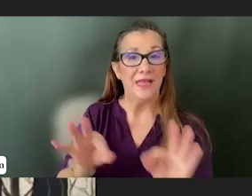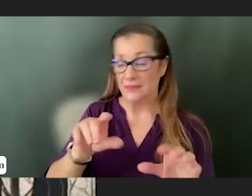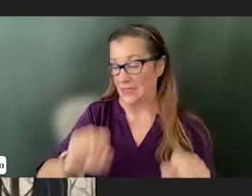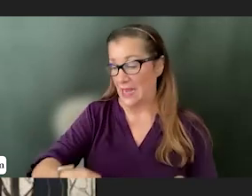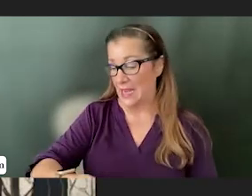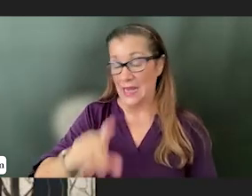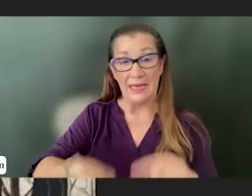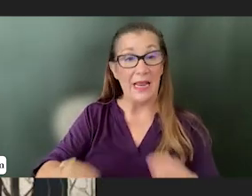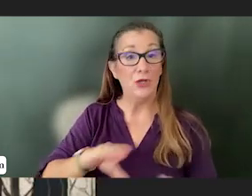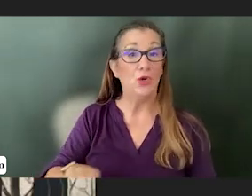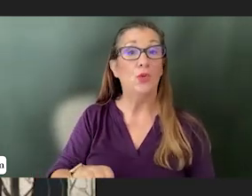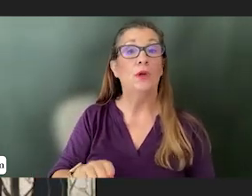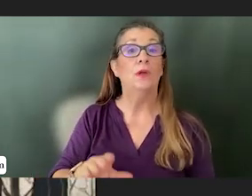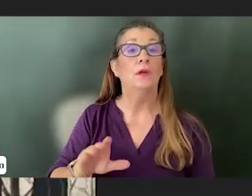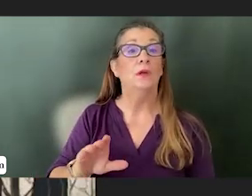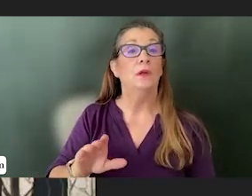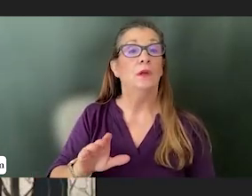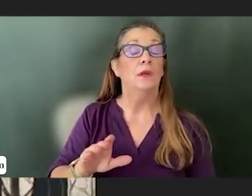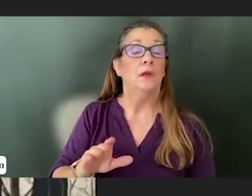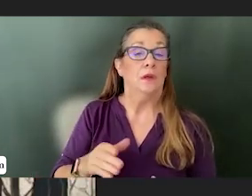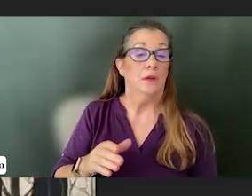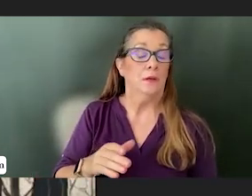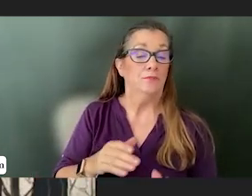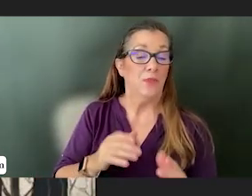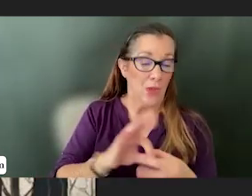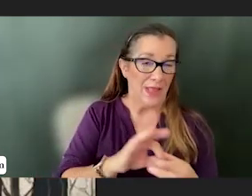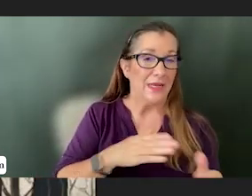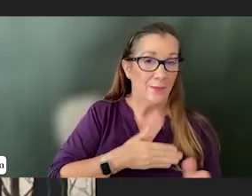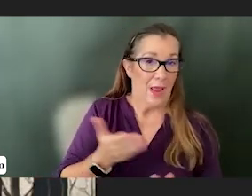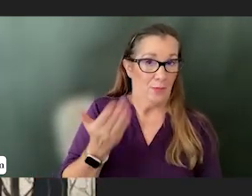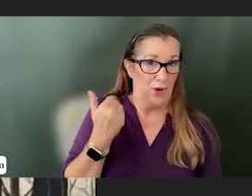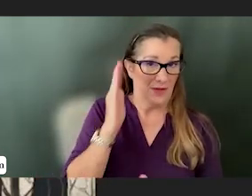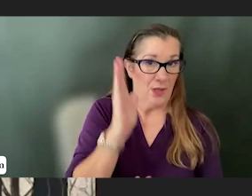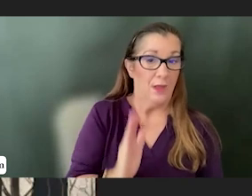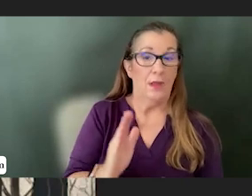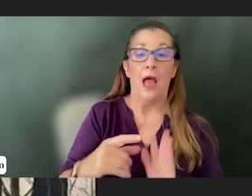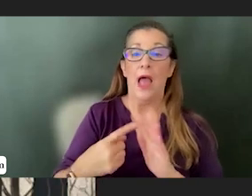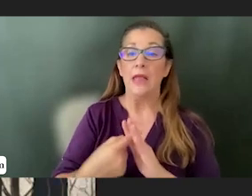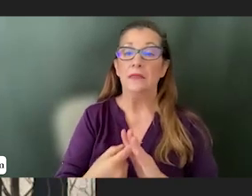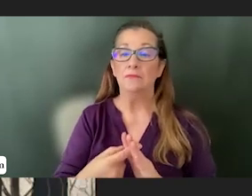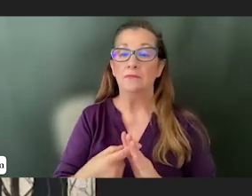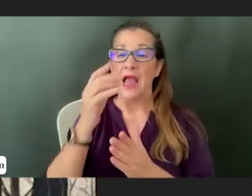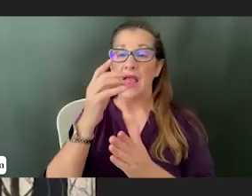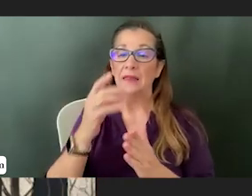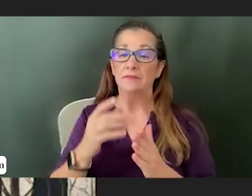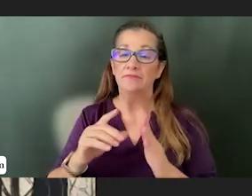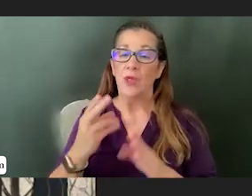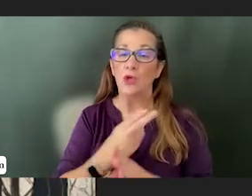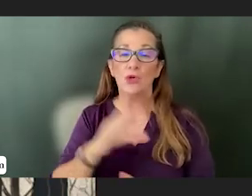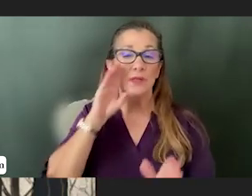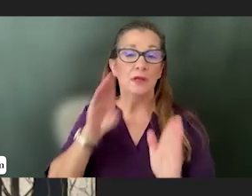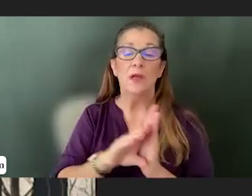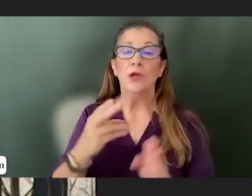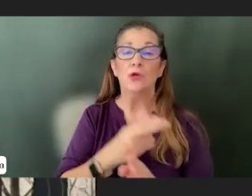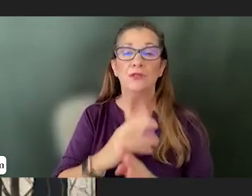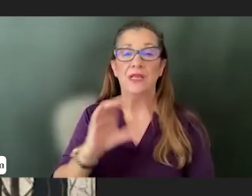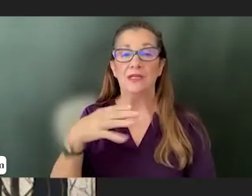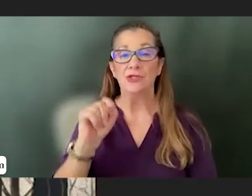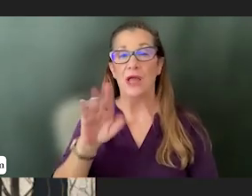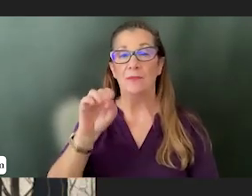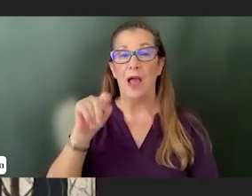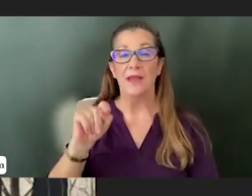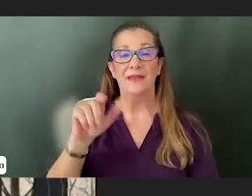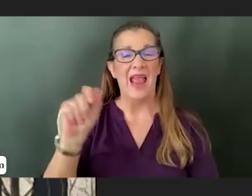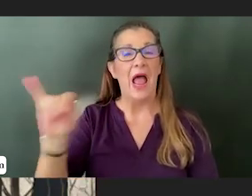Again, following on my previous presenter, I generated the image on this slide using, um, a chat bot like an AI chat bot to create an image.